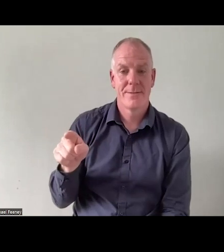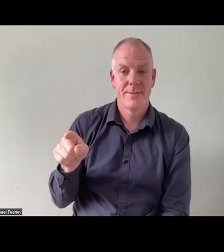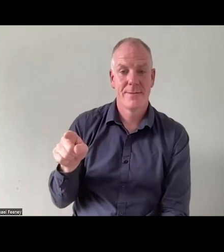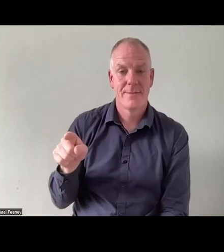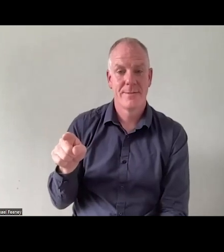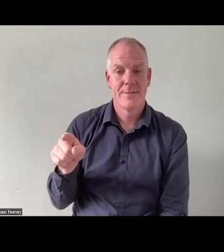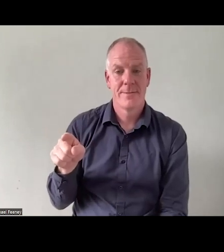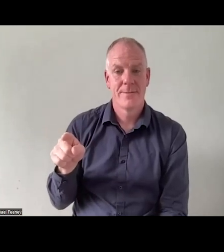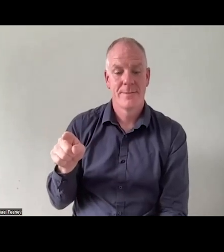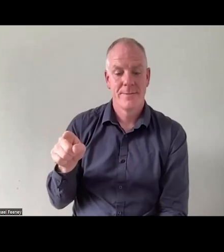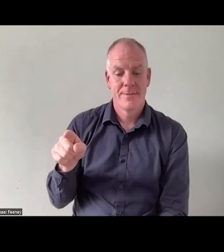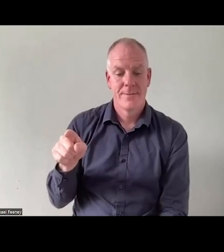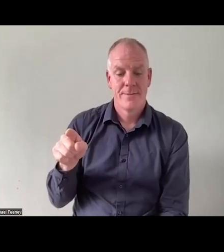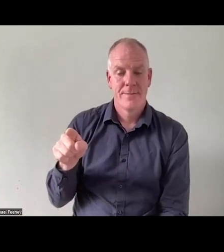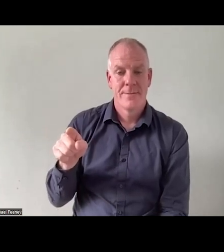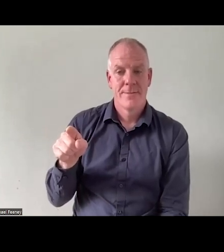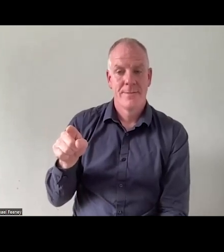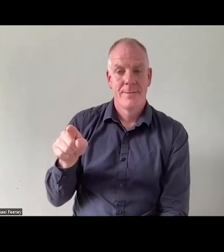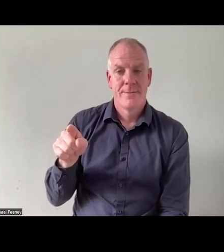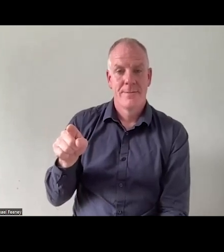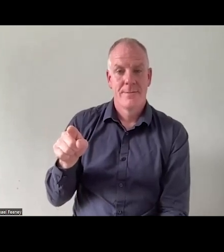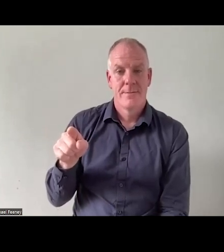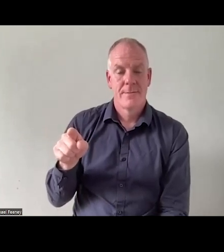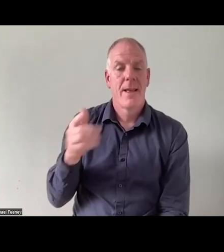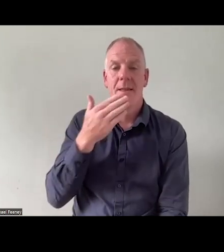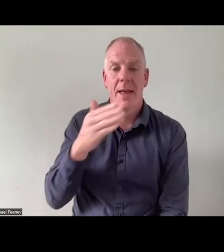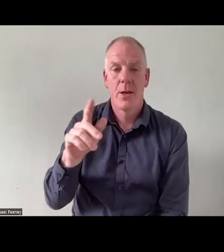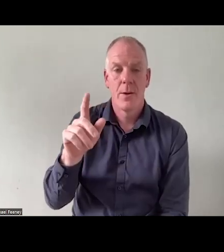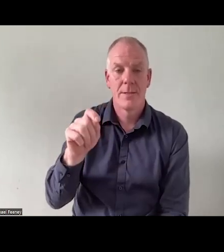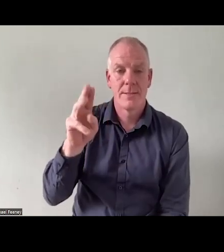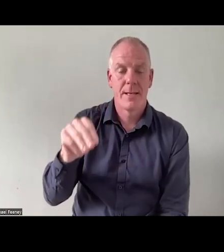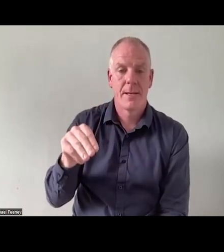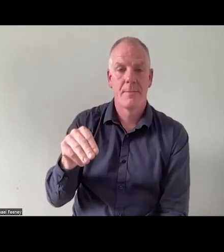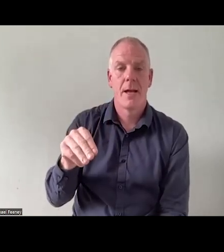So, again. Thanks, Tim. And just to remind everyone that contact information